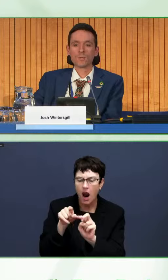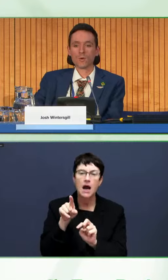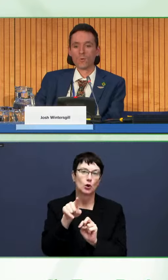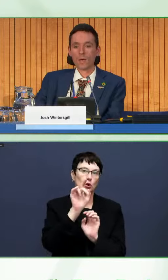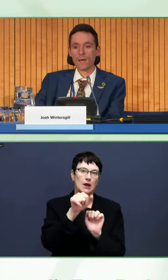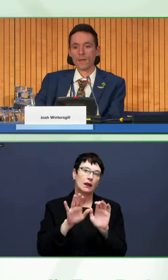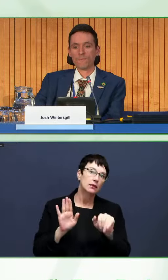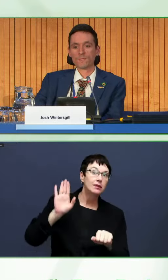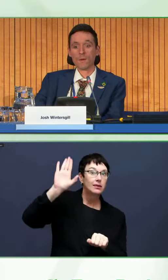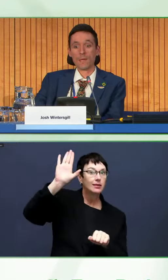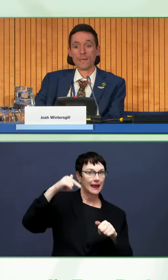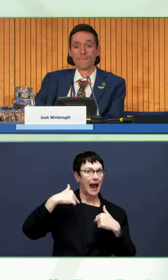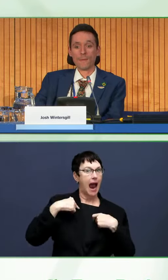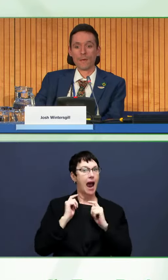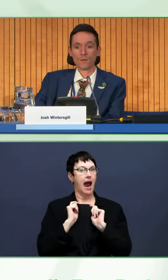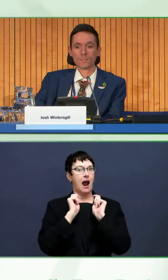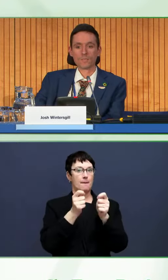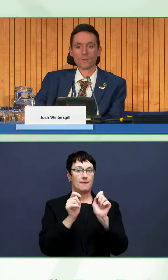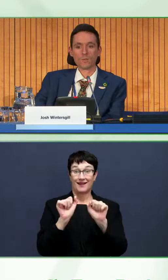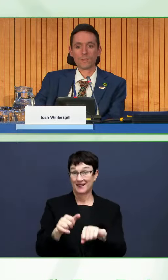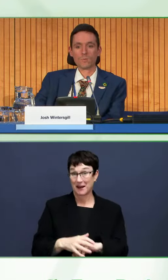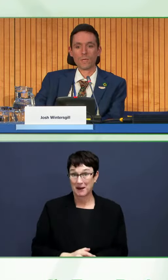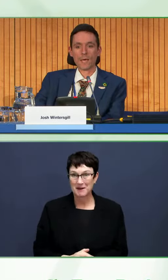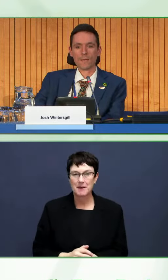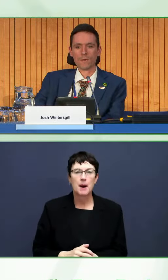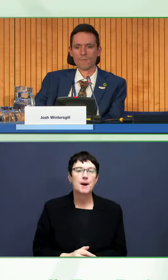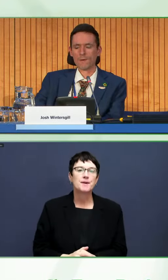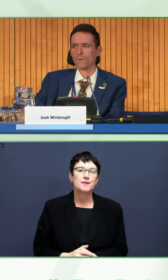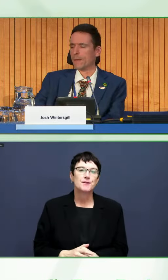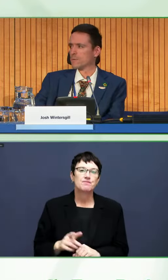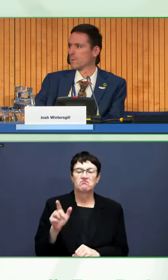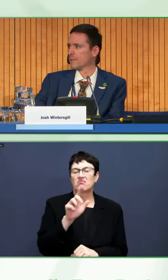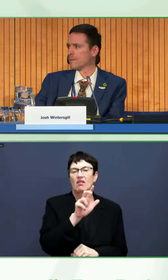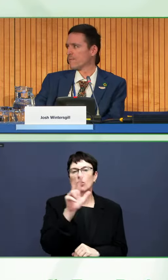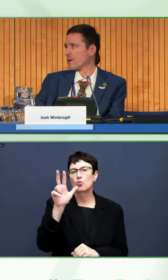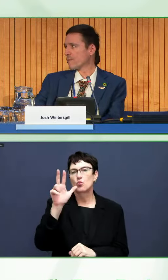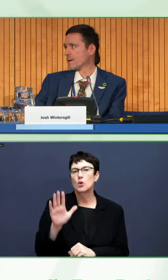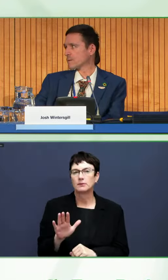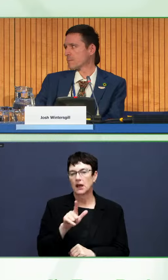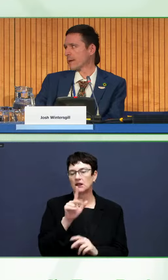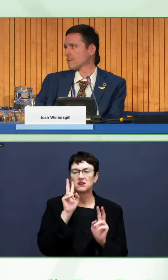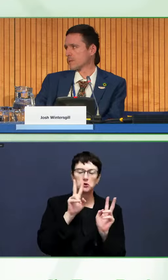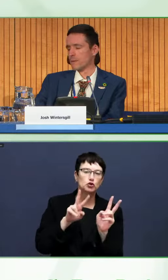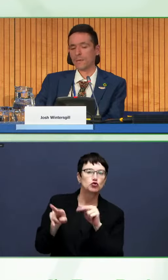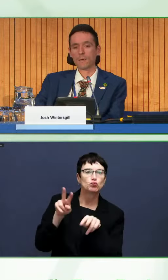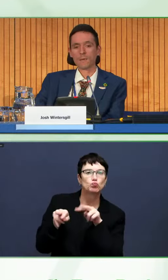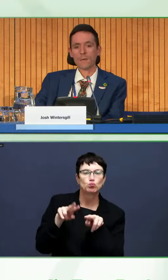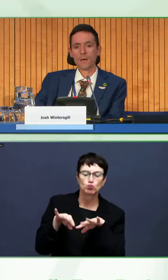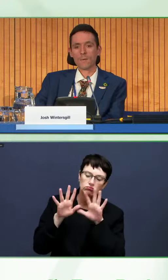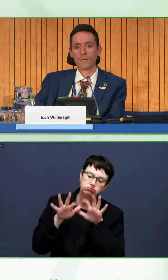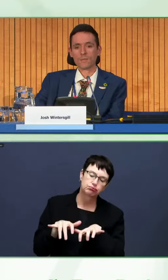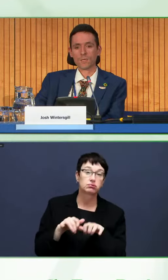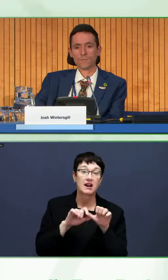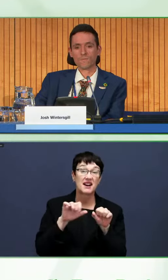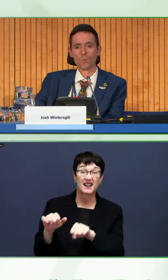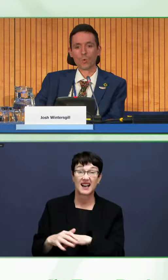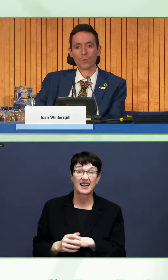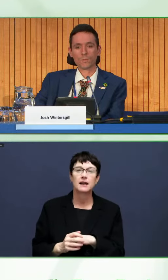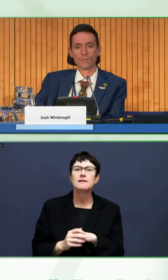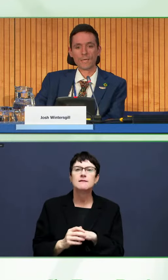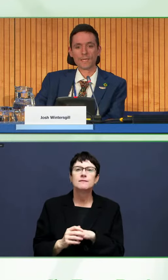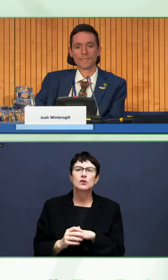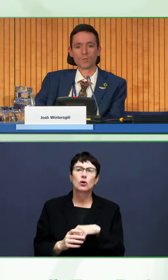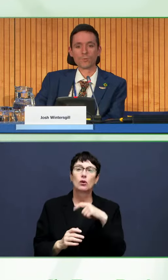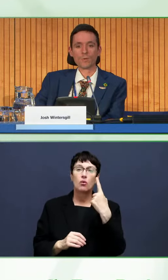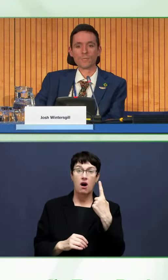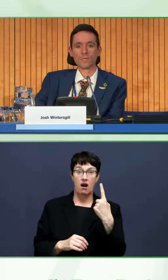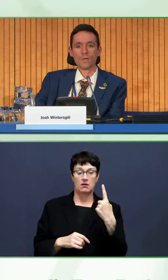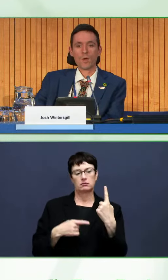So in our six countries we had around about £25,000 in terms of awards that get distributed